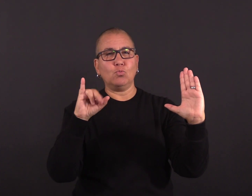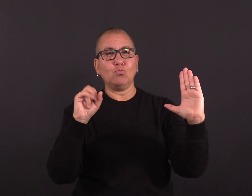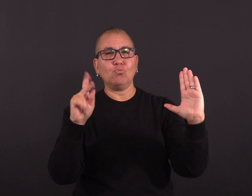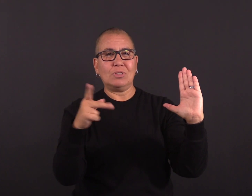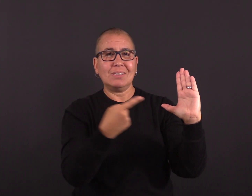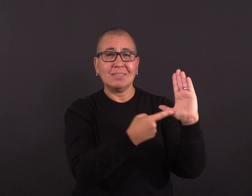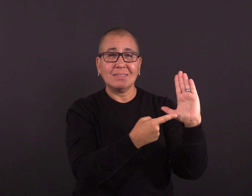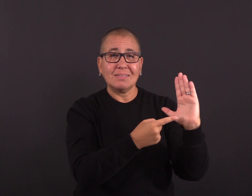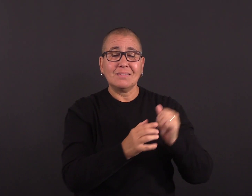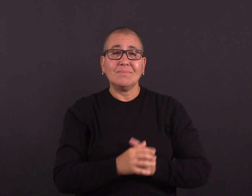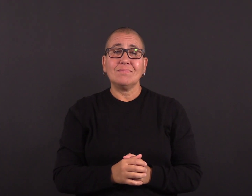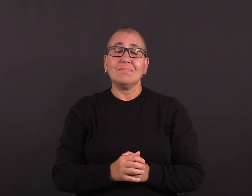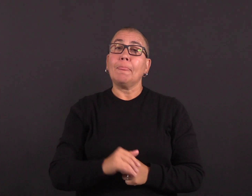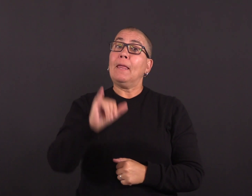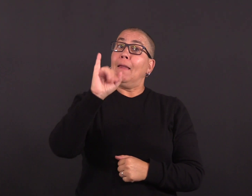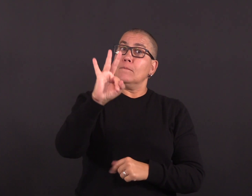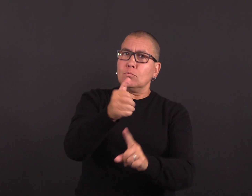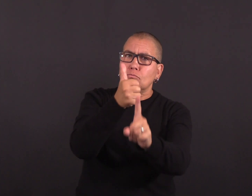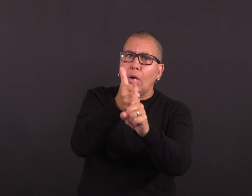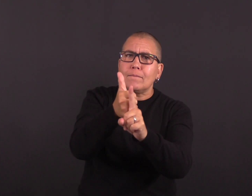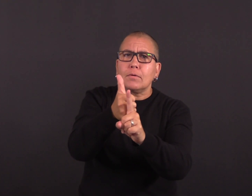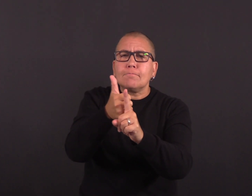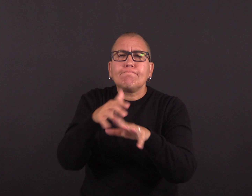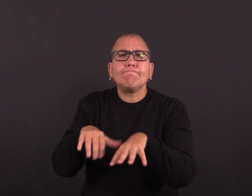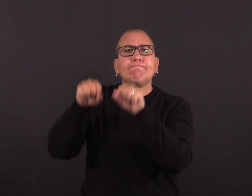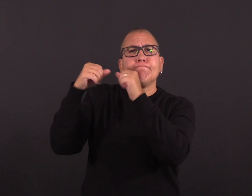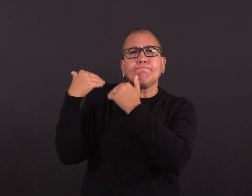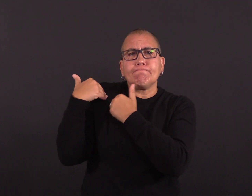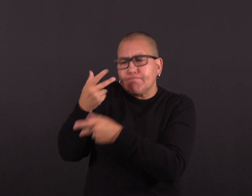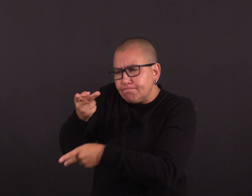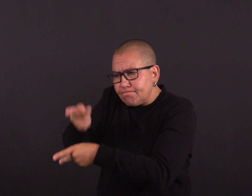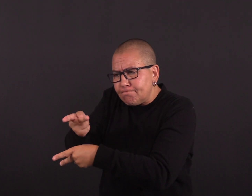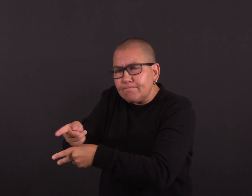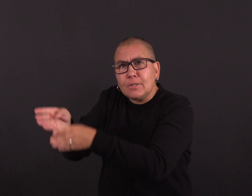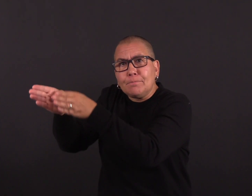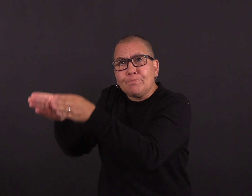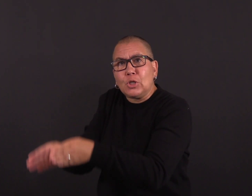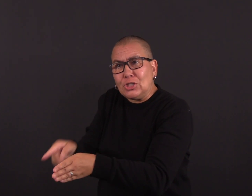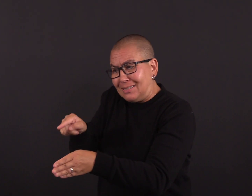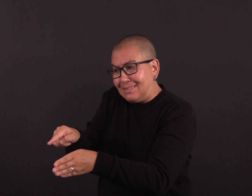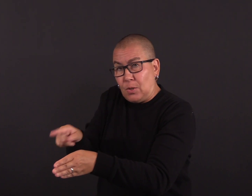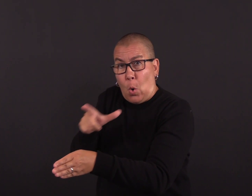“If you’re a caregiver for somebody who is at increased risk of complication following